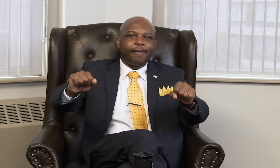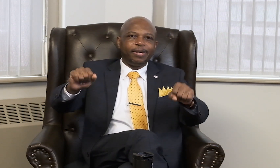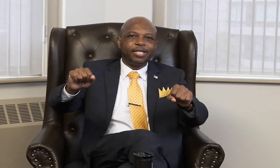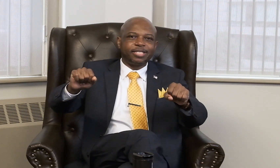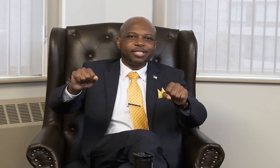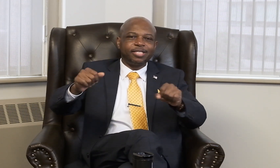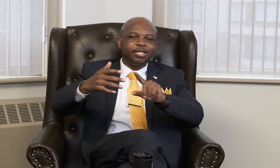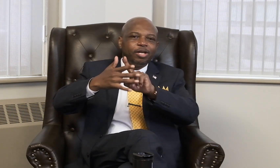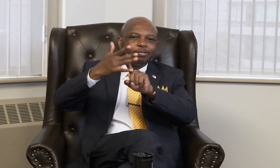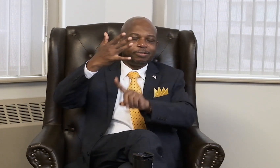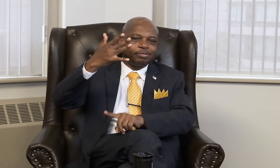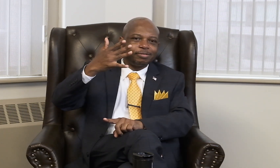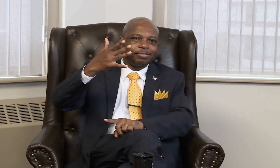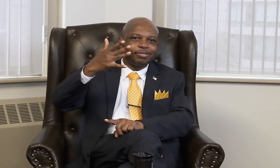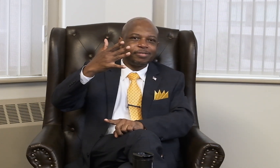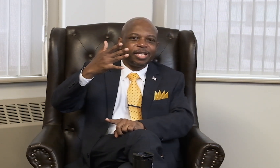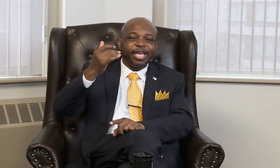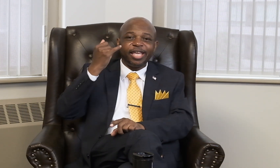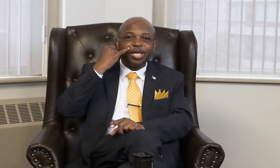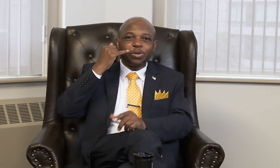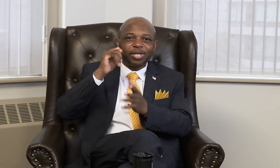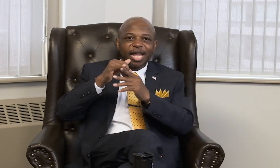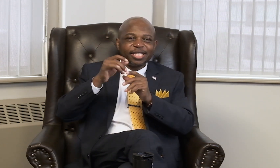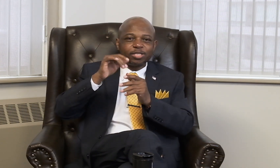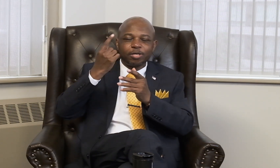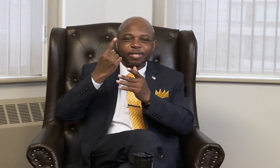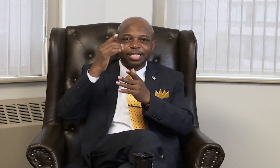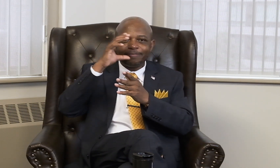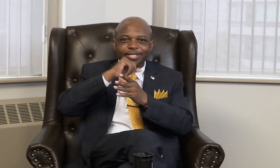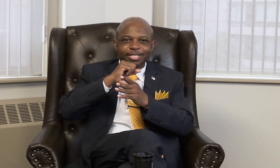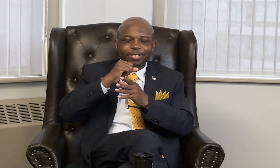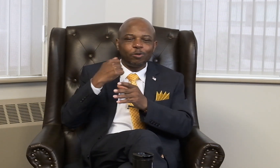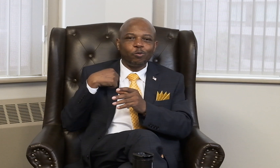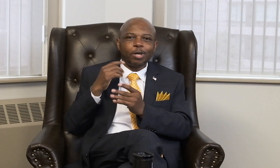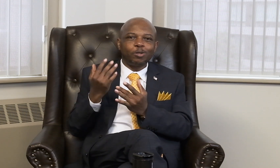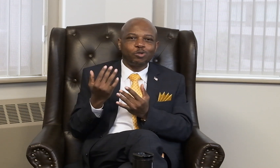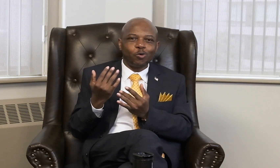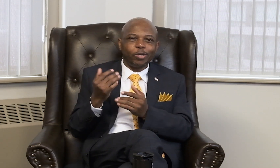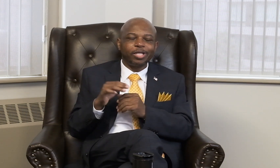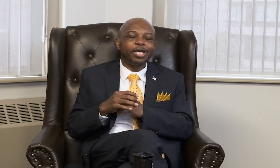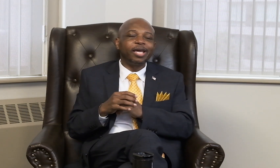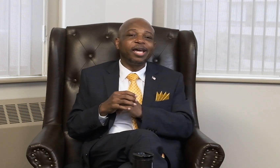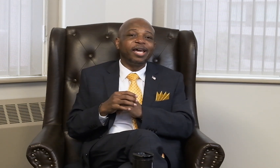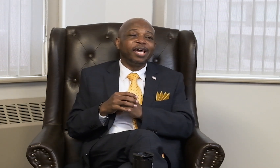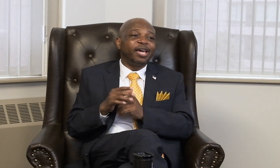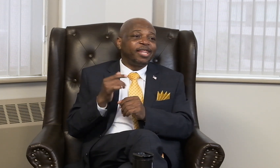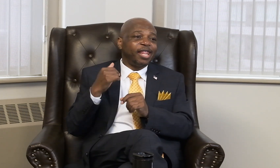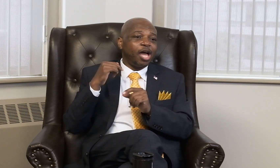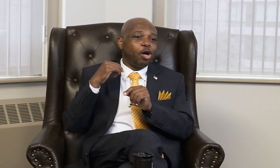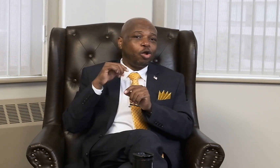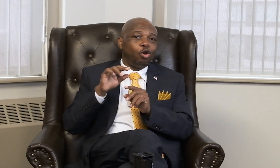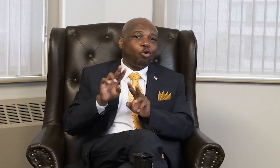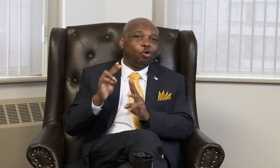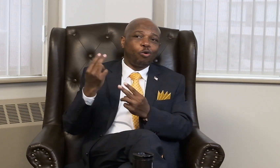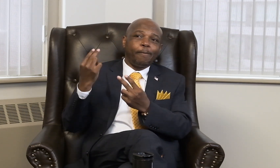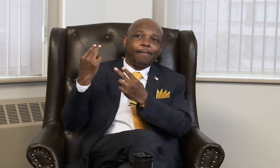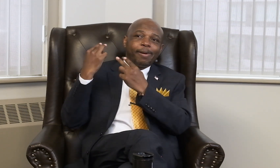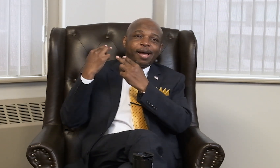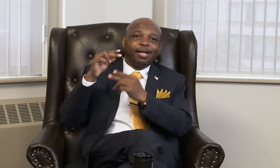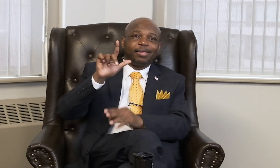competency, and capability. If one of those steps are not all in place, it is a red light.